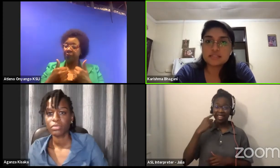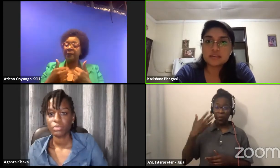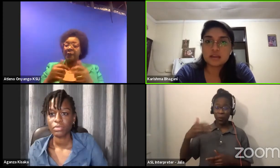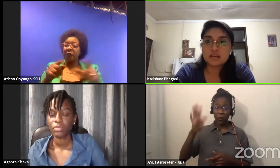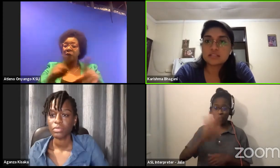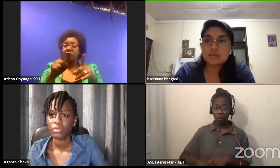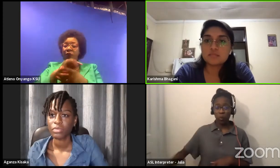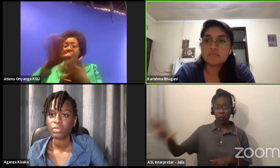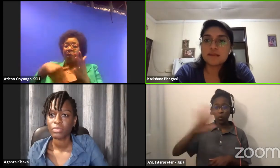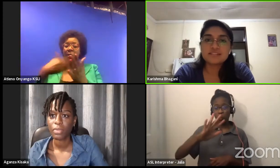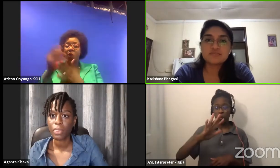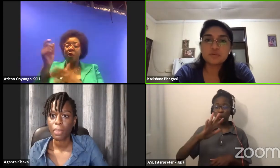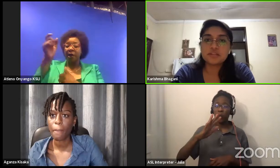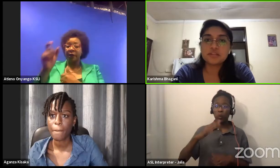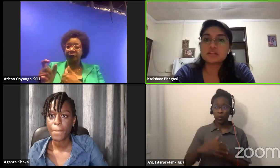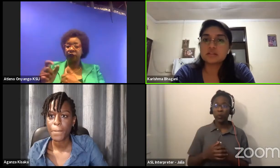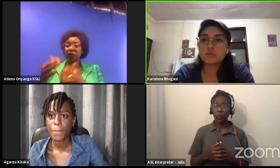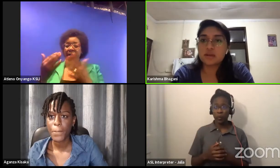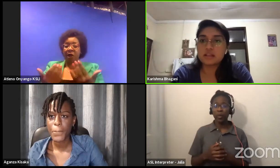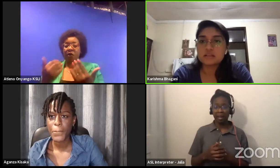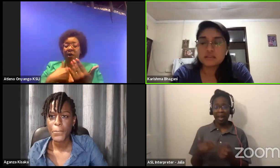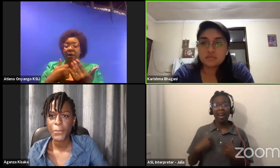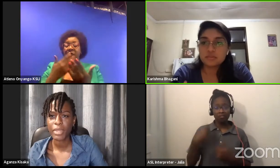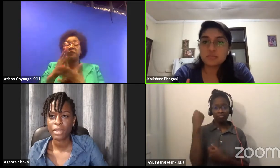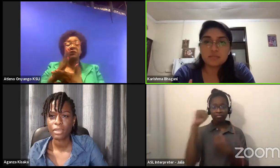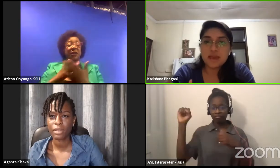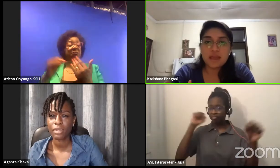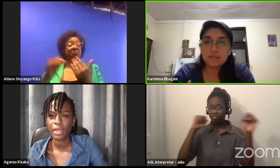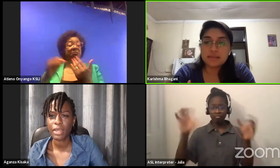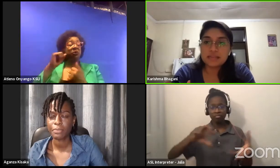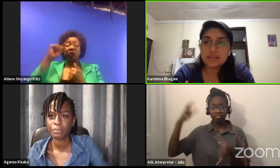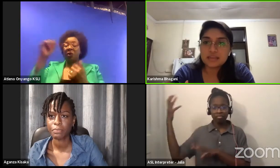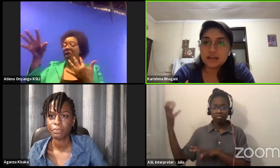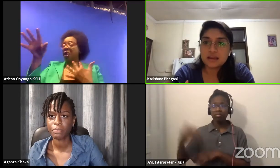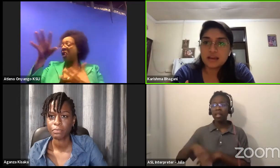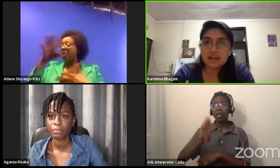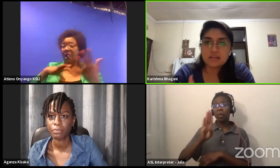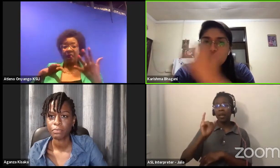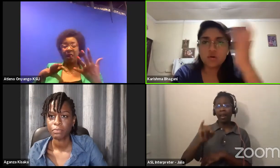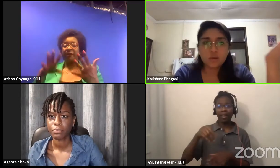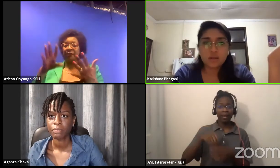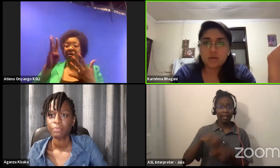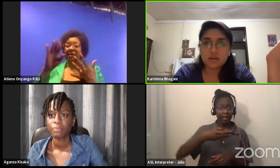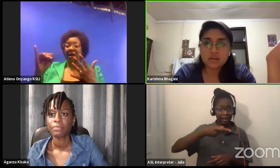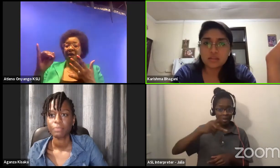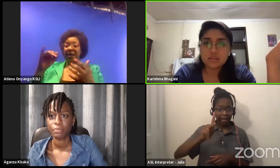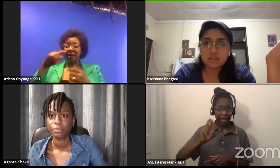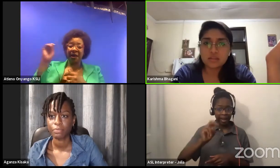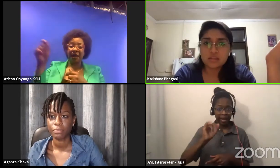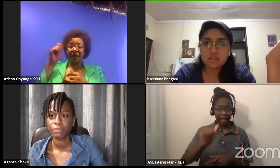is under some massive political turmoil with BBI happening in Kenya and the war going on in Ethiopia